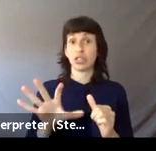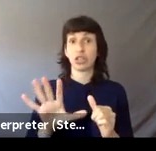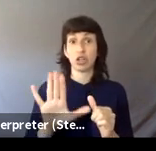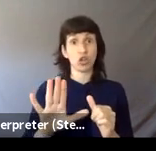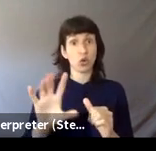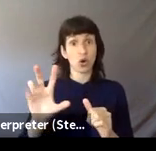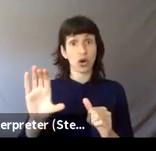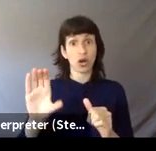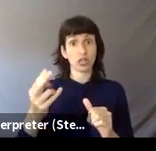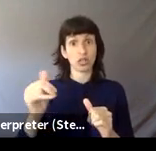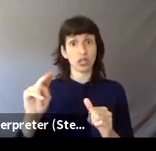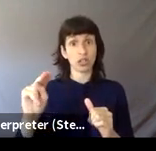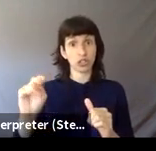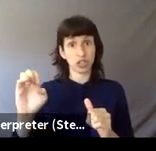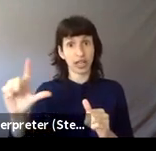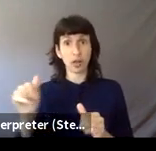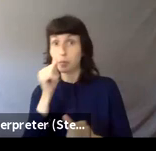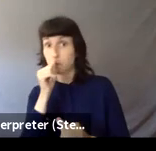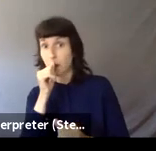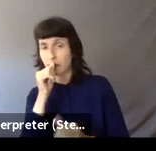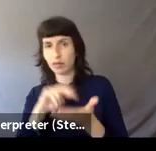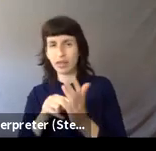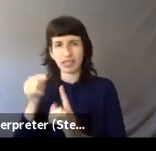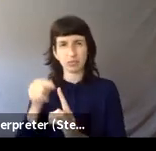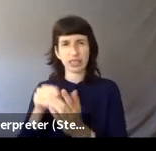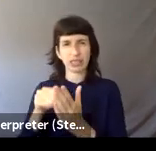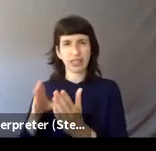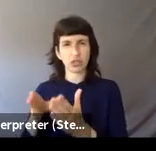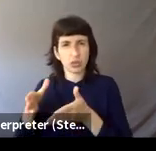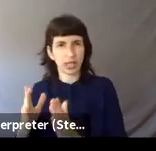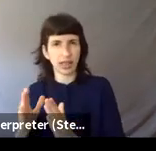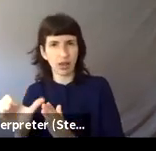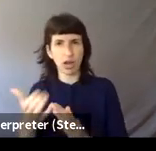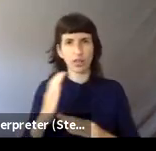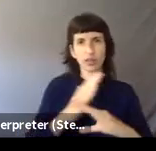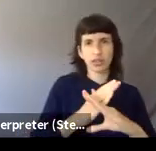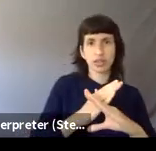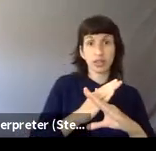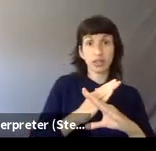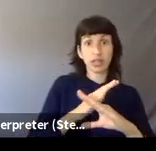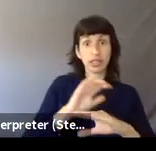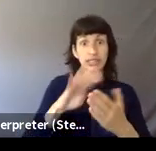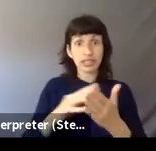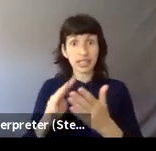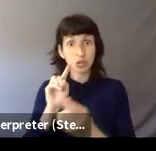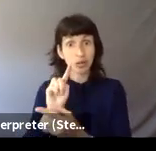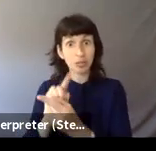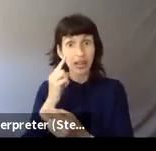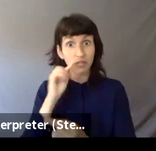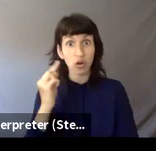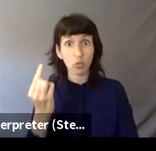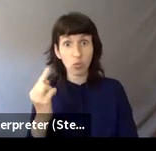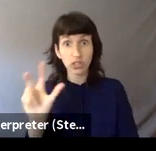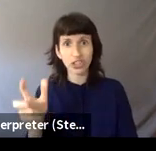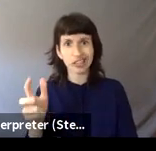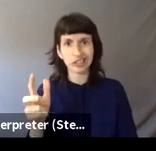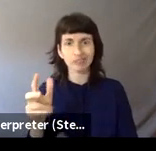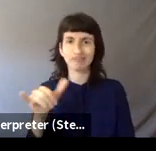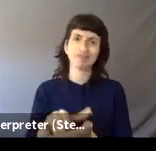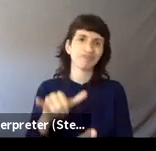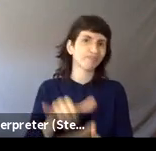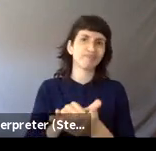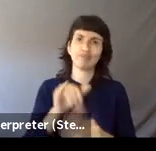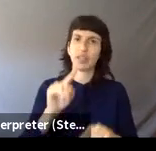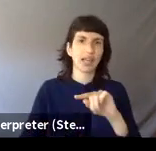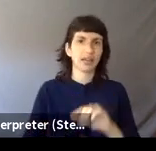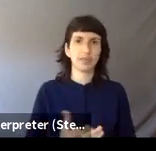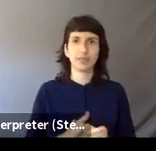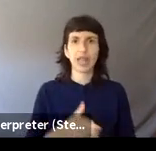This is probably not going to be the answer that a lot of you were hoping for, but if you have - - there's kind of some work arounds. It's not going to be a really quick fix. First to